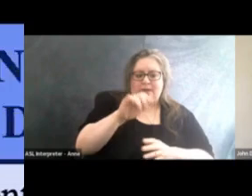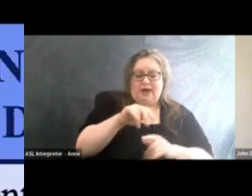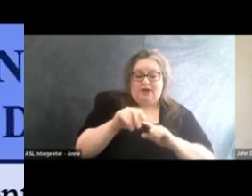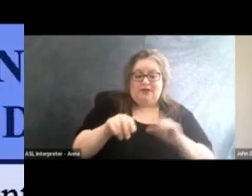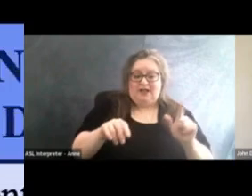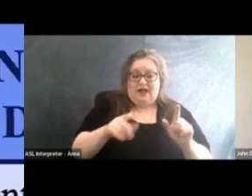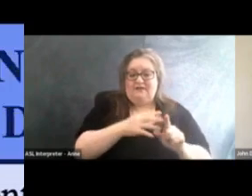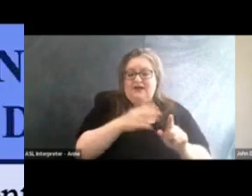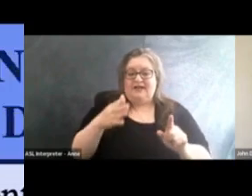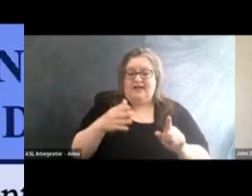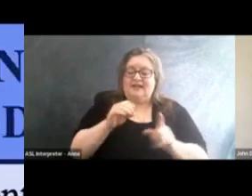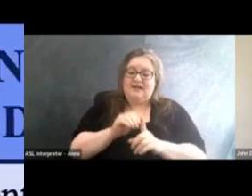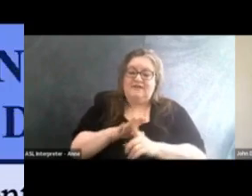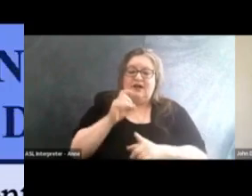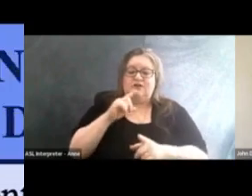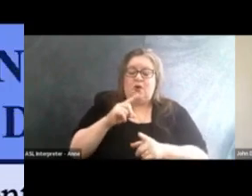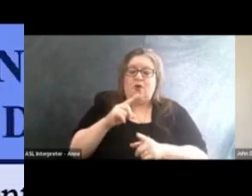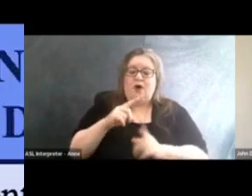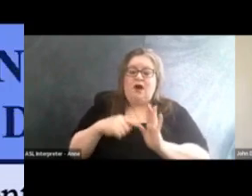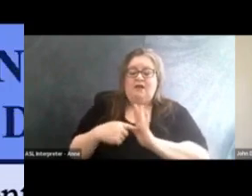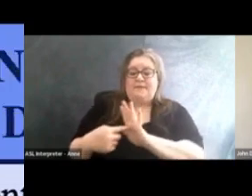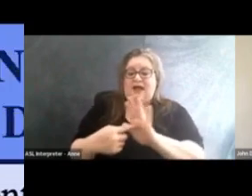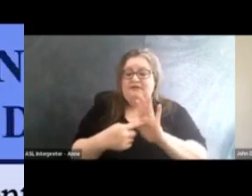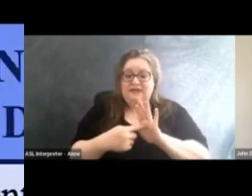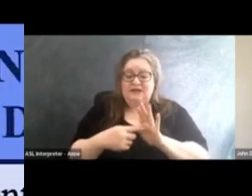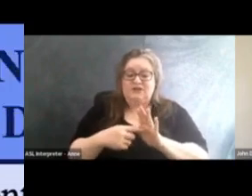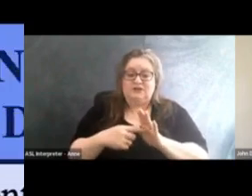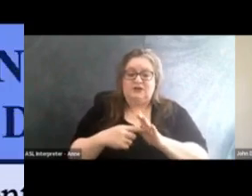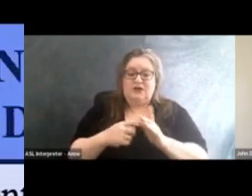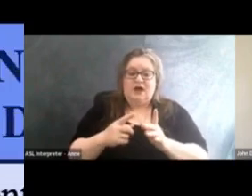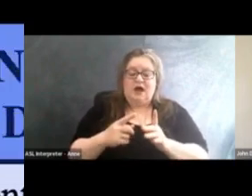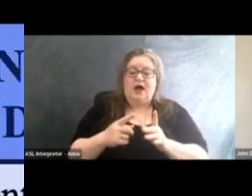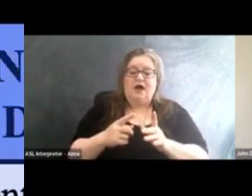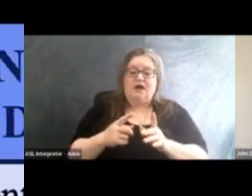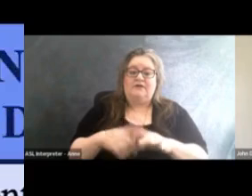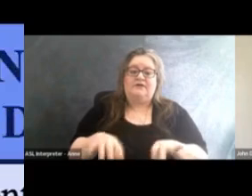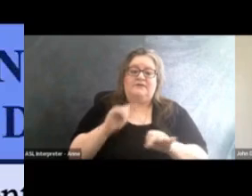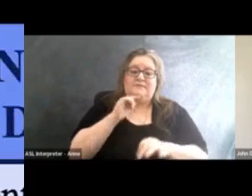symptoms or the manifestation of major neurocognitive disorder by